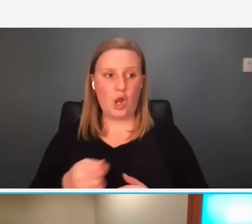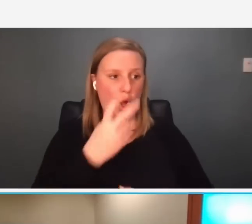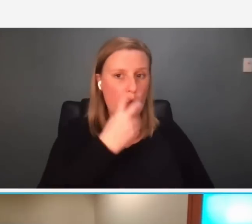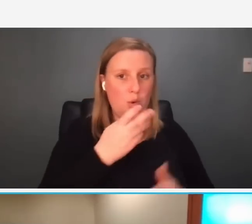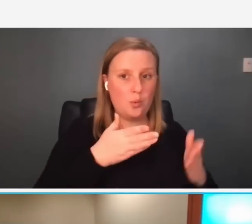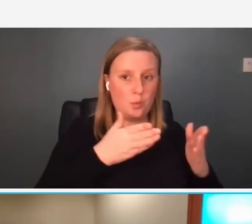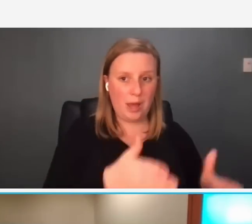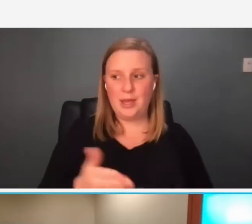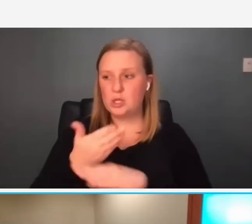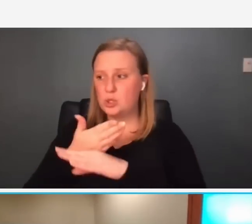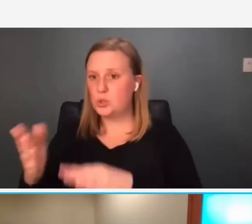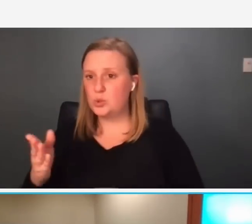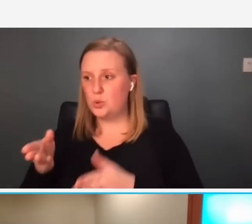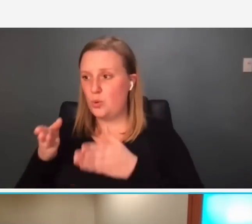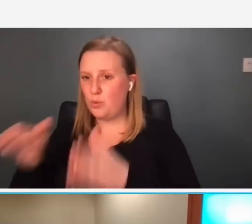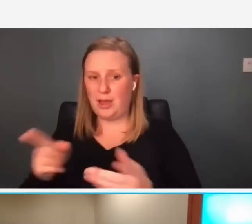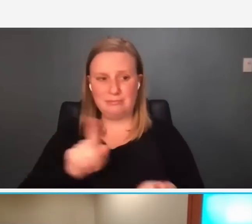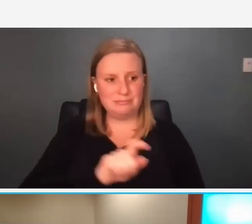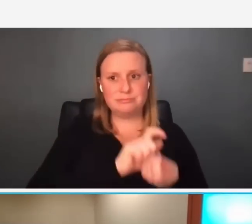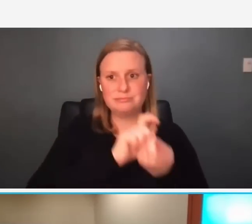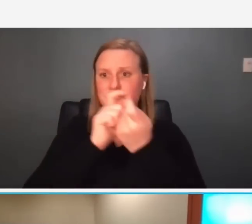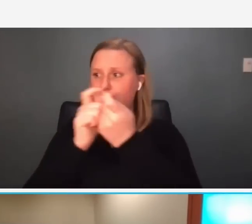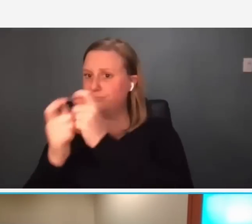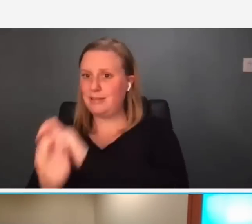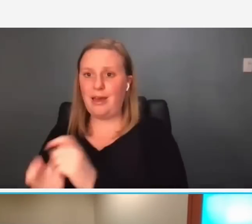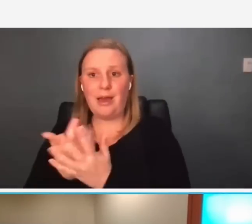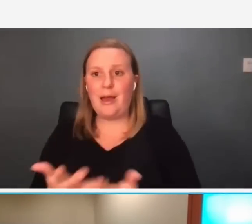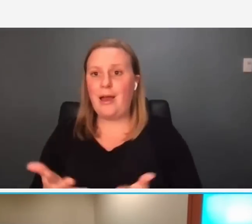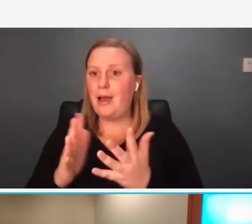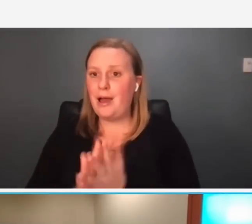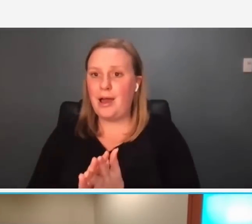So this is a significant change from the current arrangements and we do need to acknowledge the